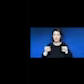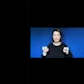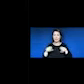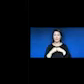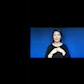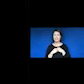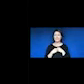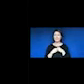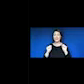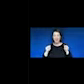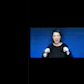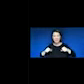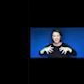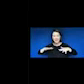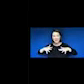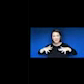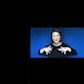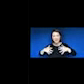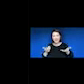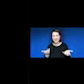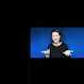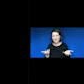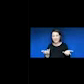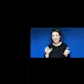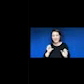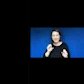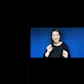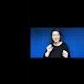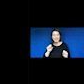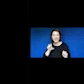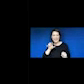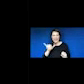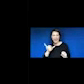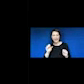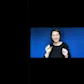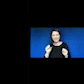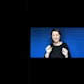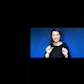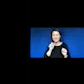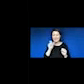it can cause someone to not be able to show their true colors and exactly what values